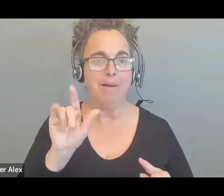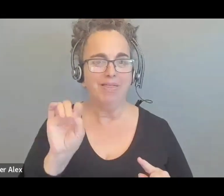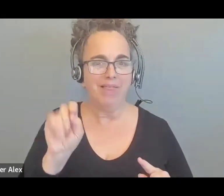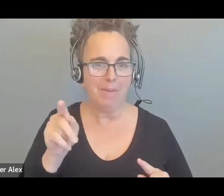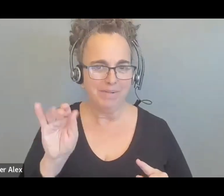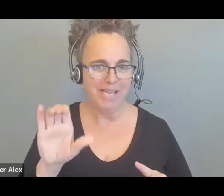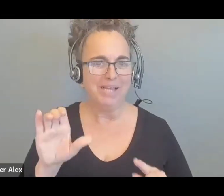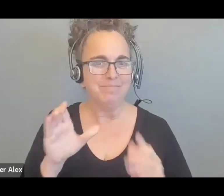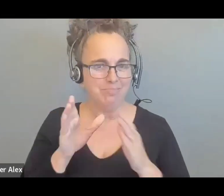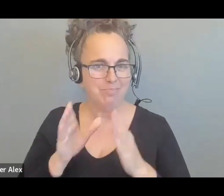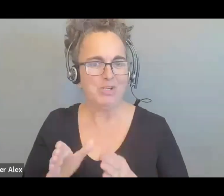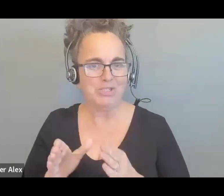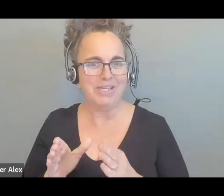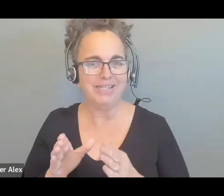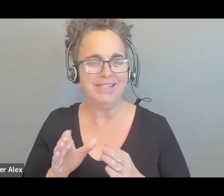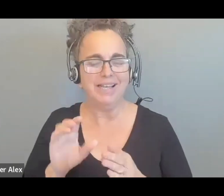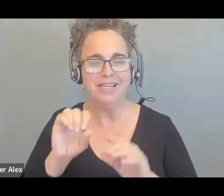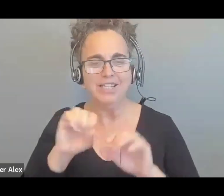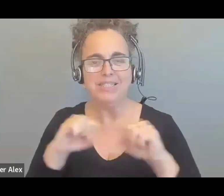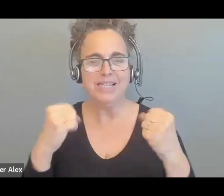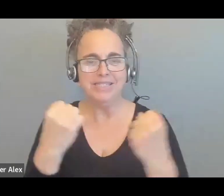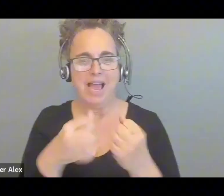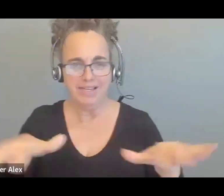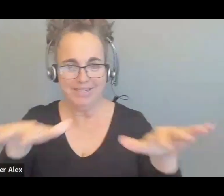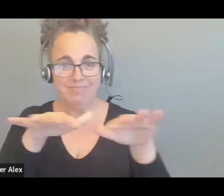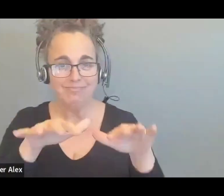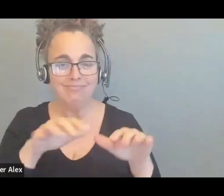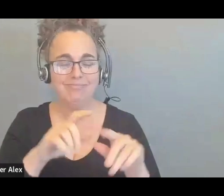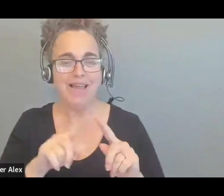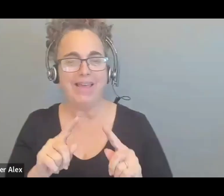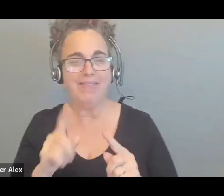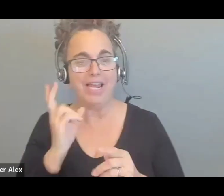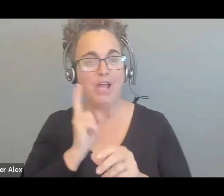And it wasn't until I joined the accessibility world